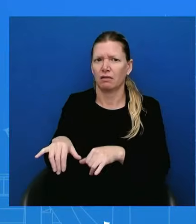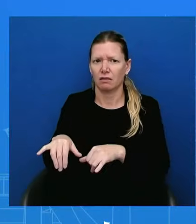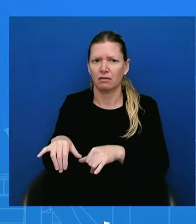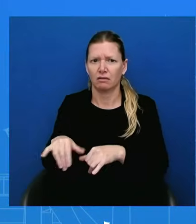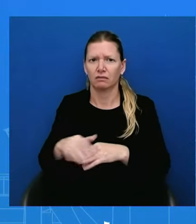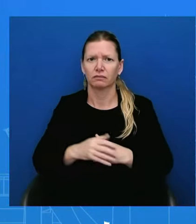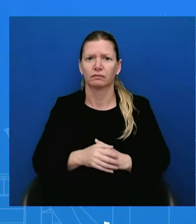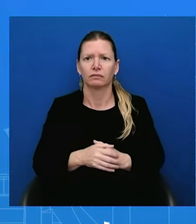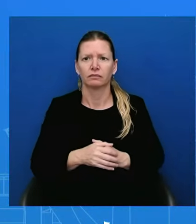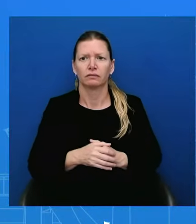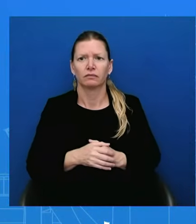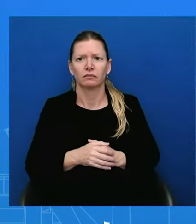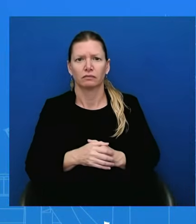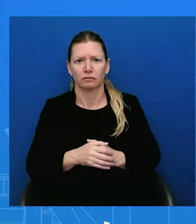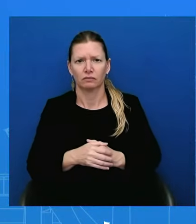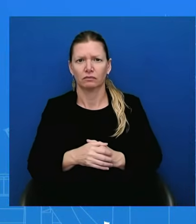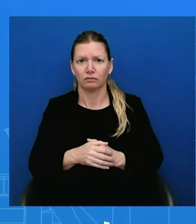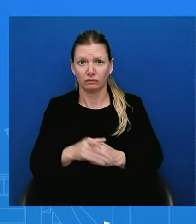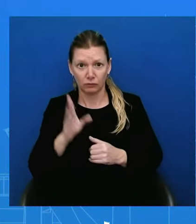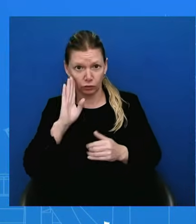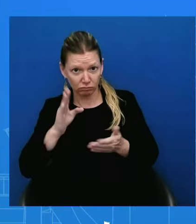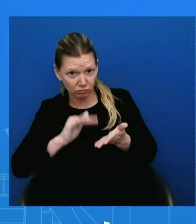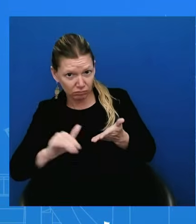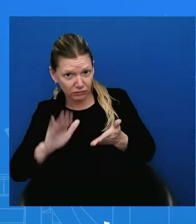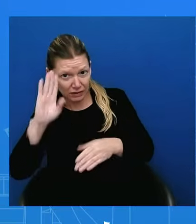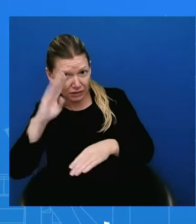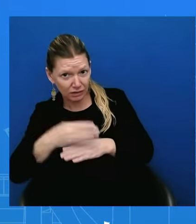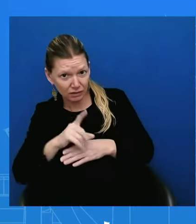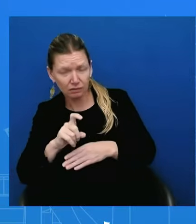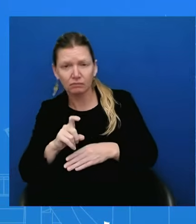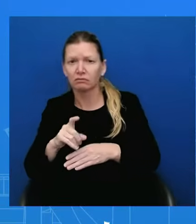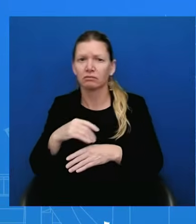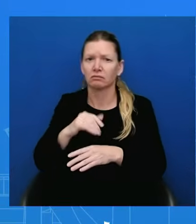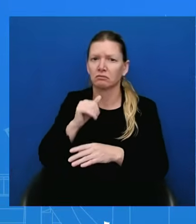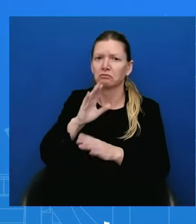The Press: Thank you, Karine. So, picking up on Zeke. Ms. Jean-Pierre: Yeah. Sure. The Press: For such a monumental decision,